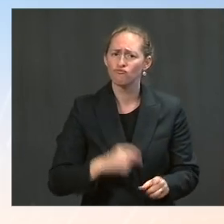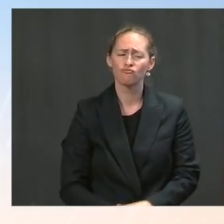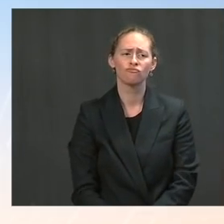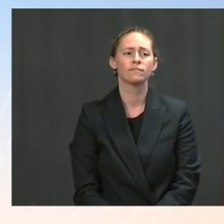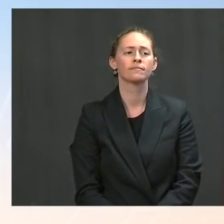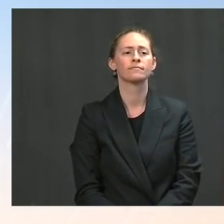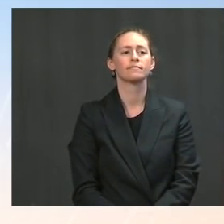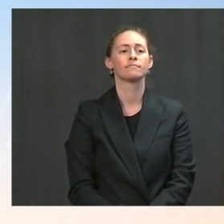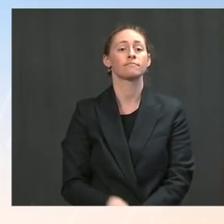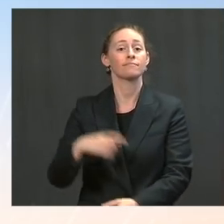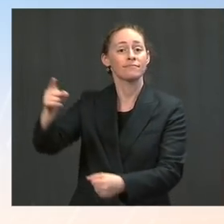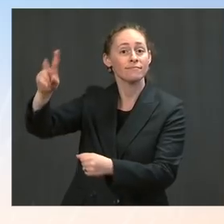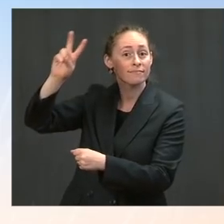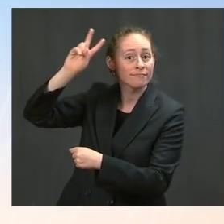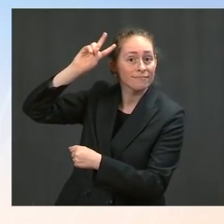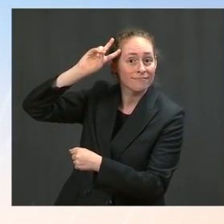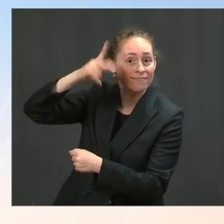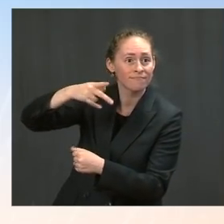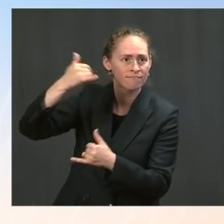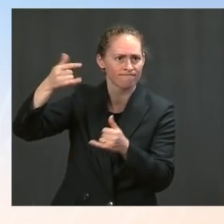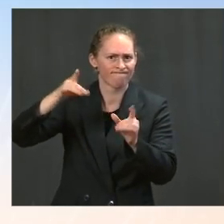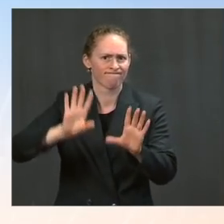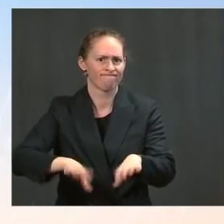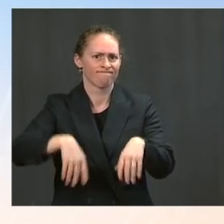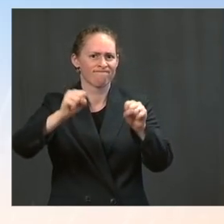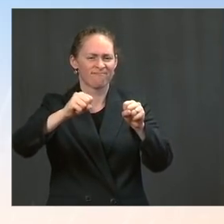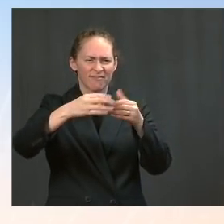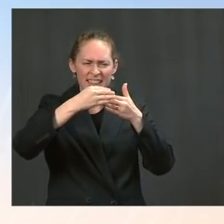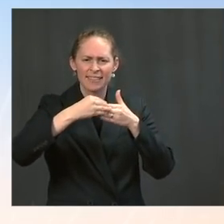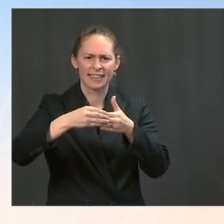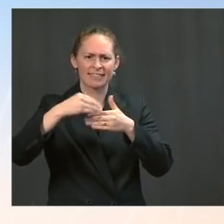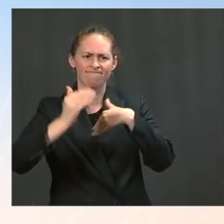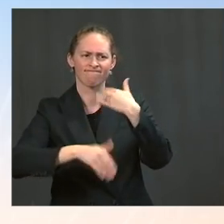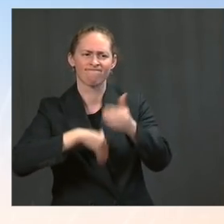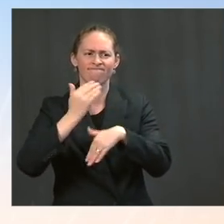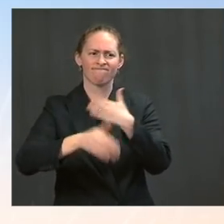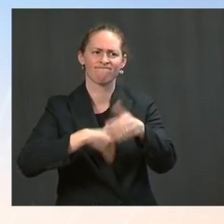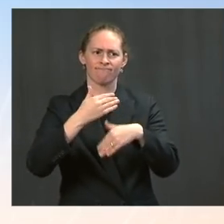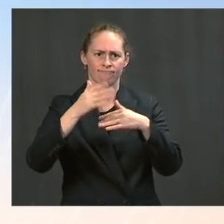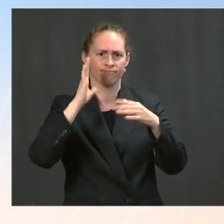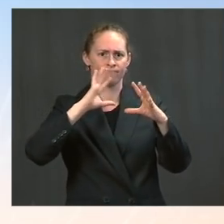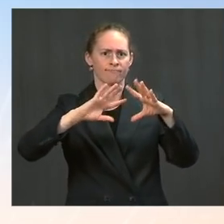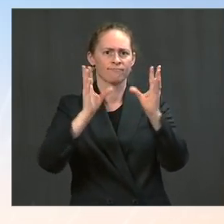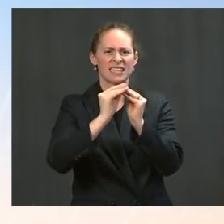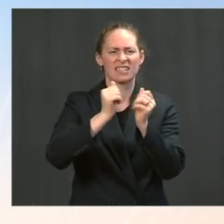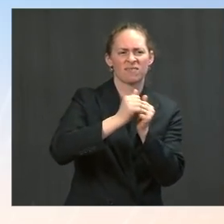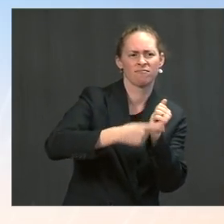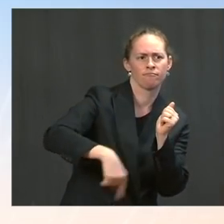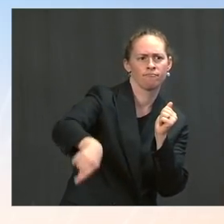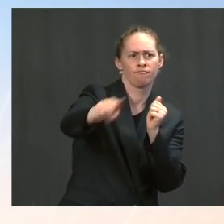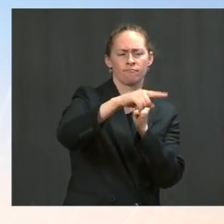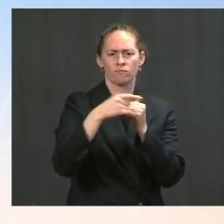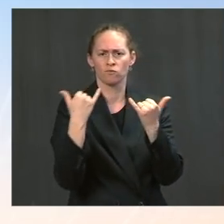is currently meeting right now with a number of members -- they're here, a number of them are at the White House discussing exactly this issue,